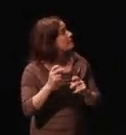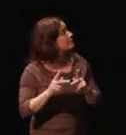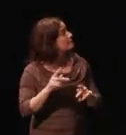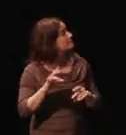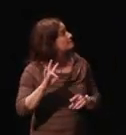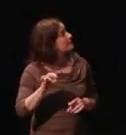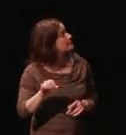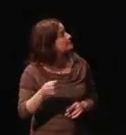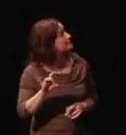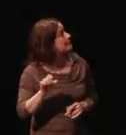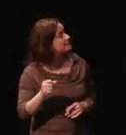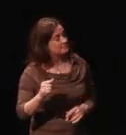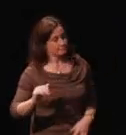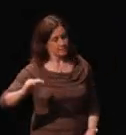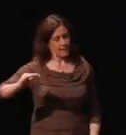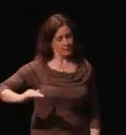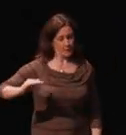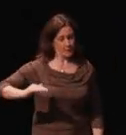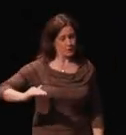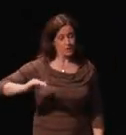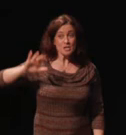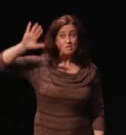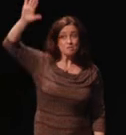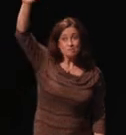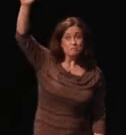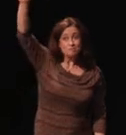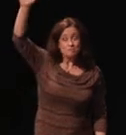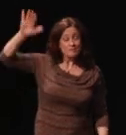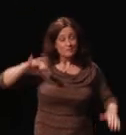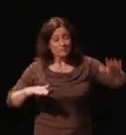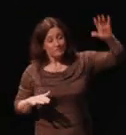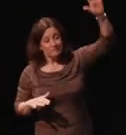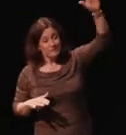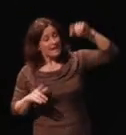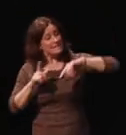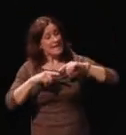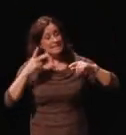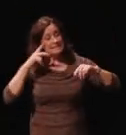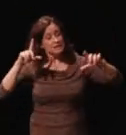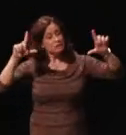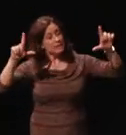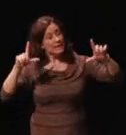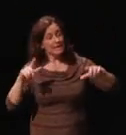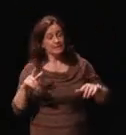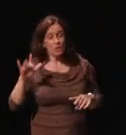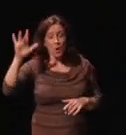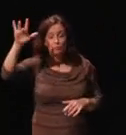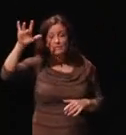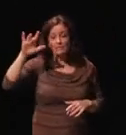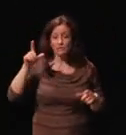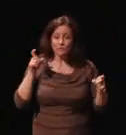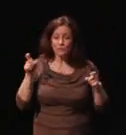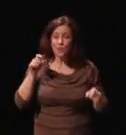It's a little girl unable to reach the controls or see the screen properly.